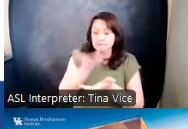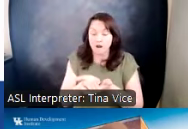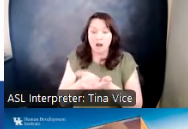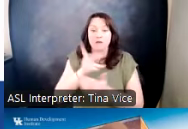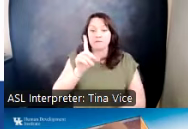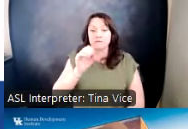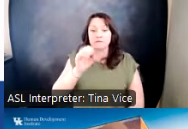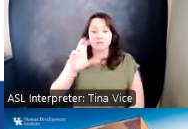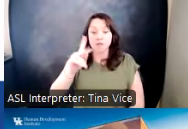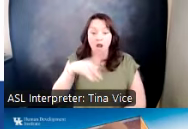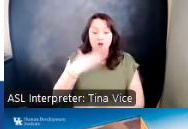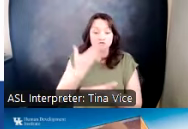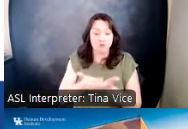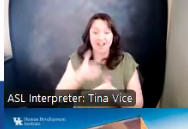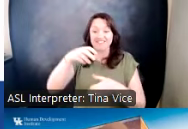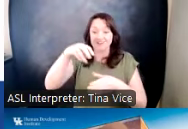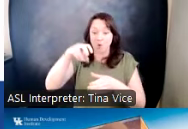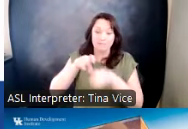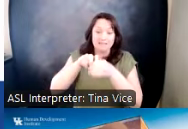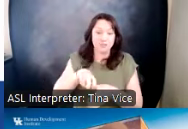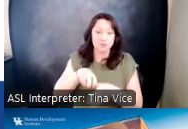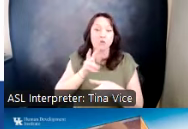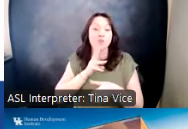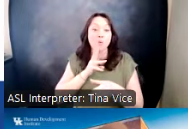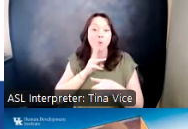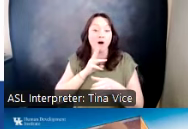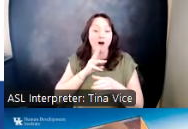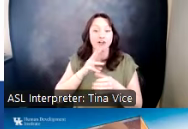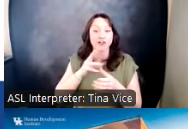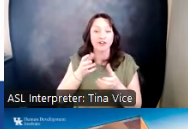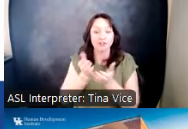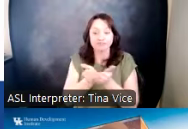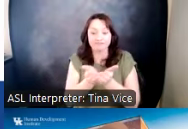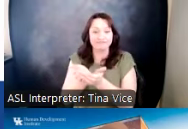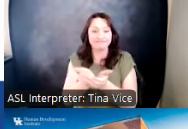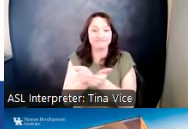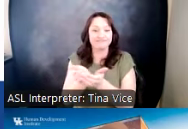uh right into those water recreation uh vehicles and such. And so considering that and then cost can be a barrier. We